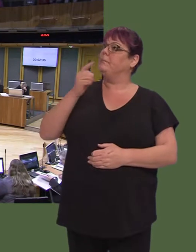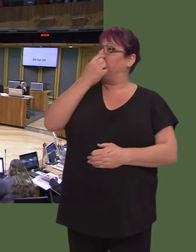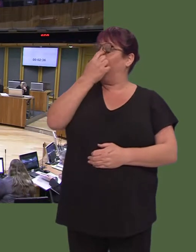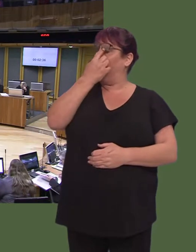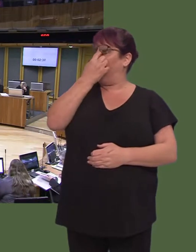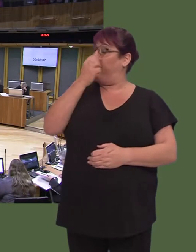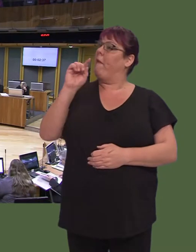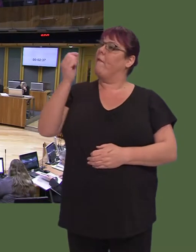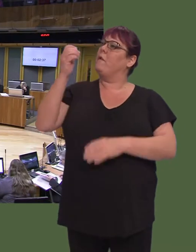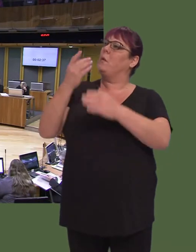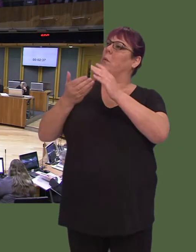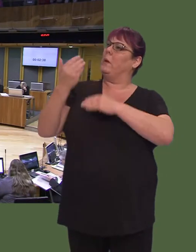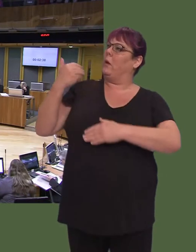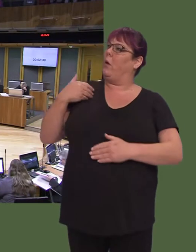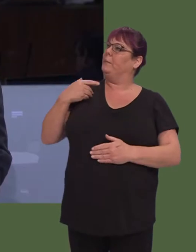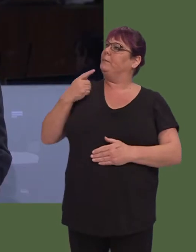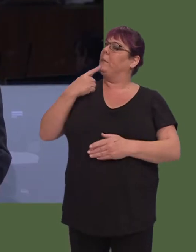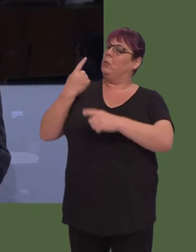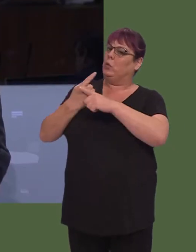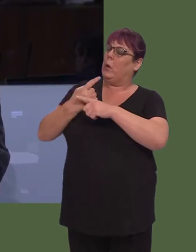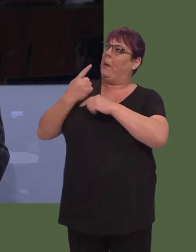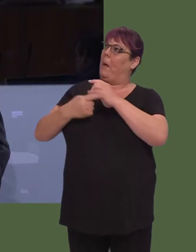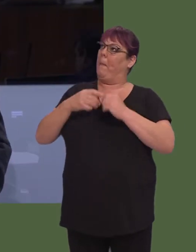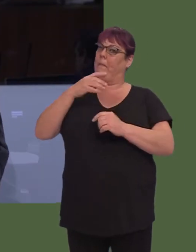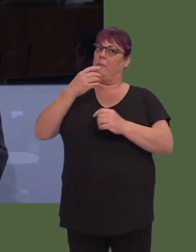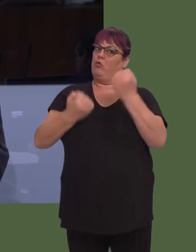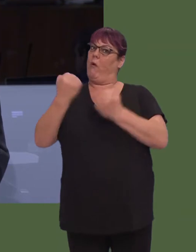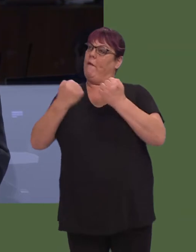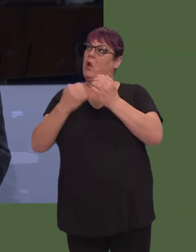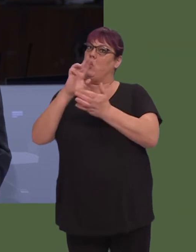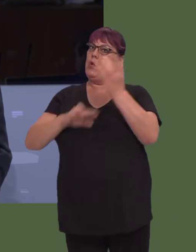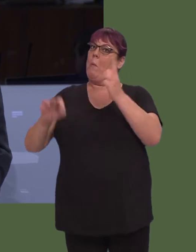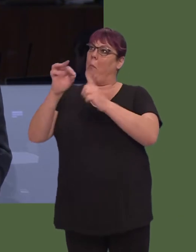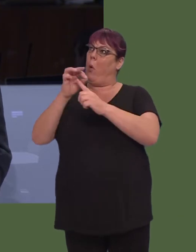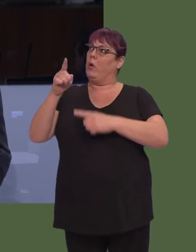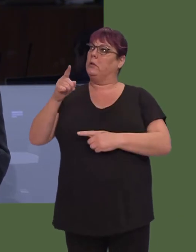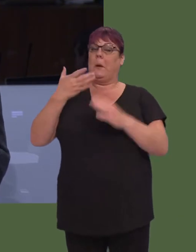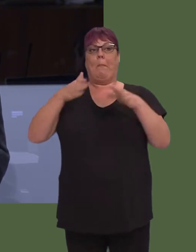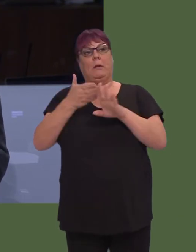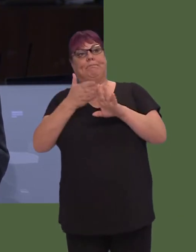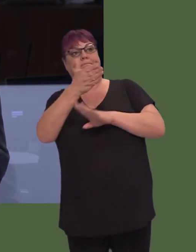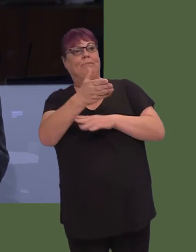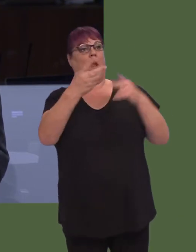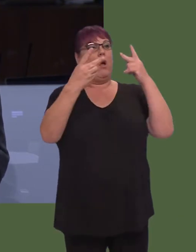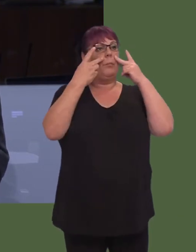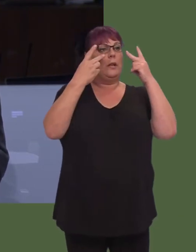I raised the case of a driver in Newport who defied his optician's advice to stay off the